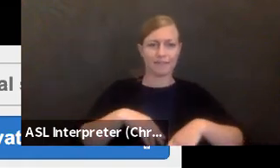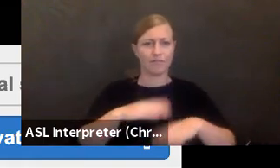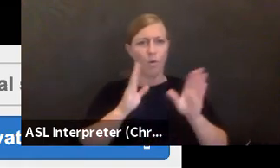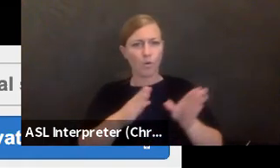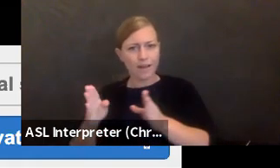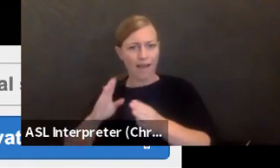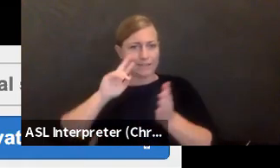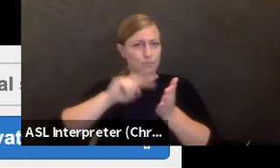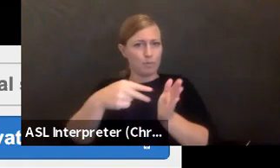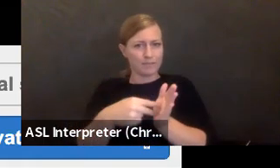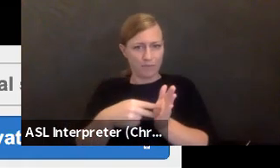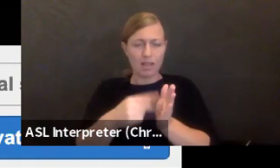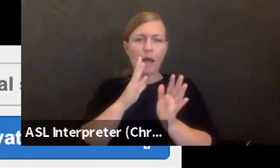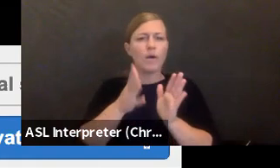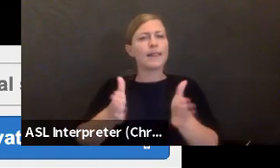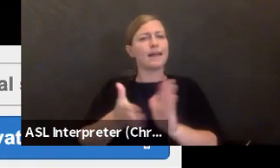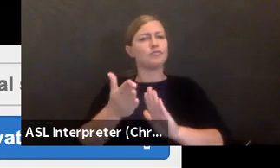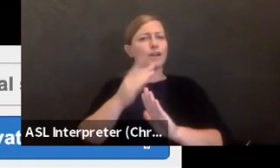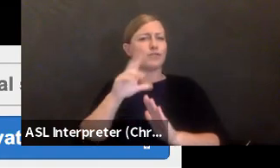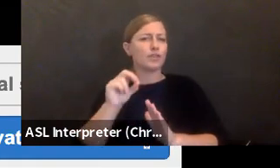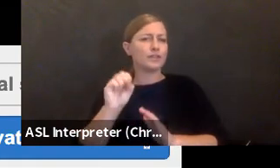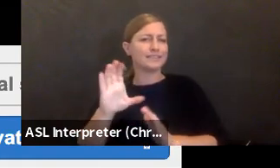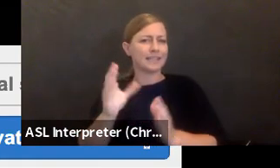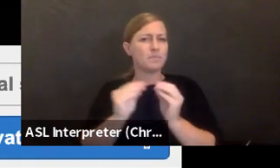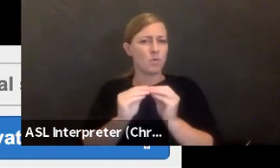Responsive, organized. Purposeful.